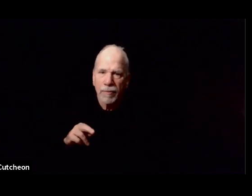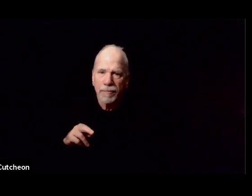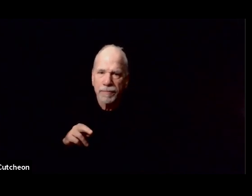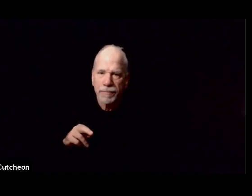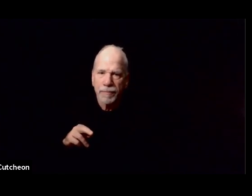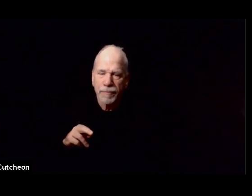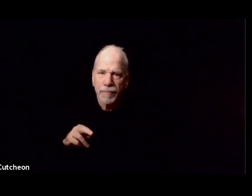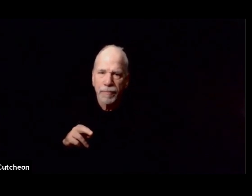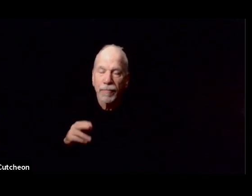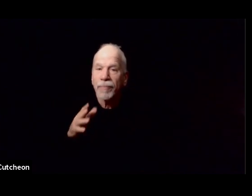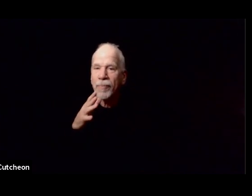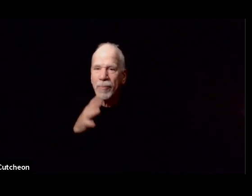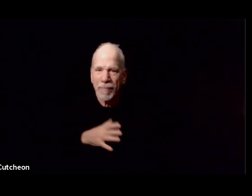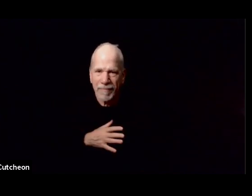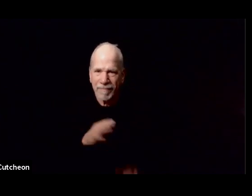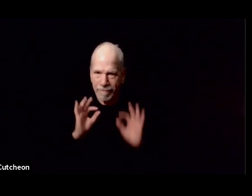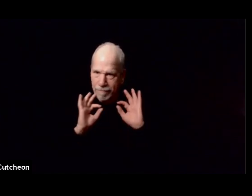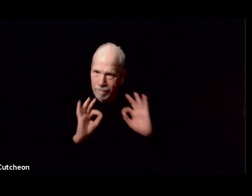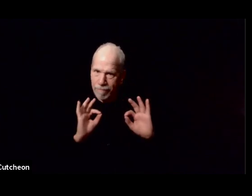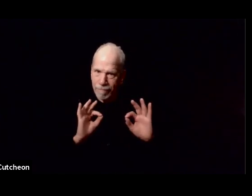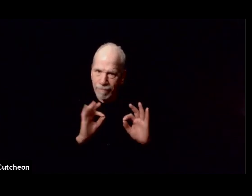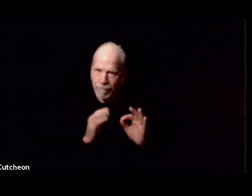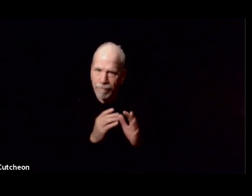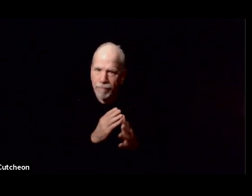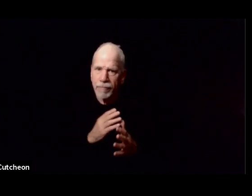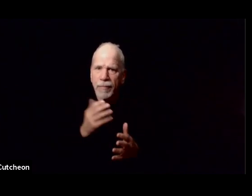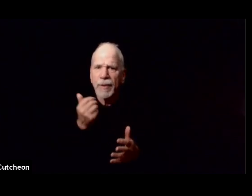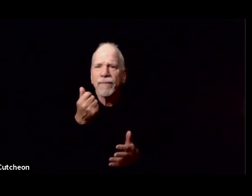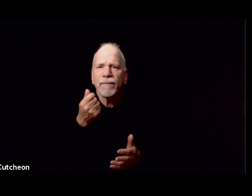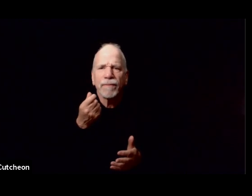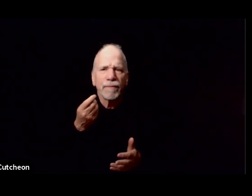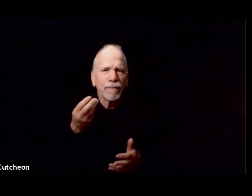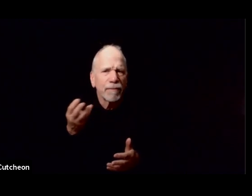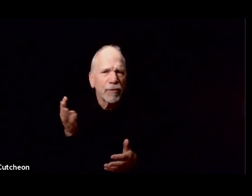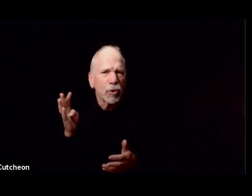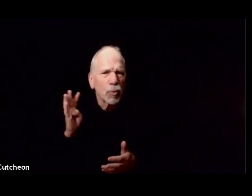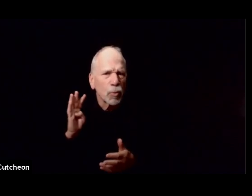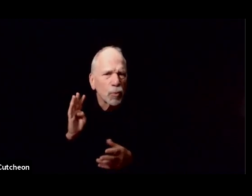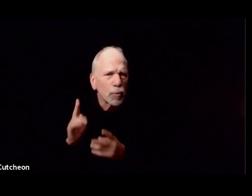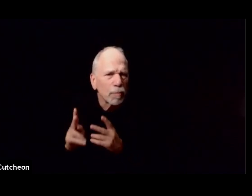about flights especially as people feel more empowered to do more traveling. I'm wondering